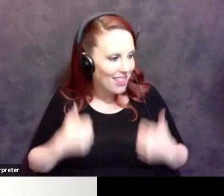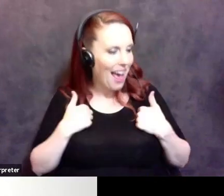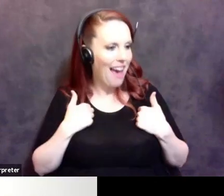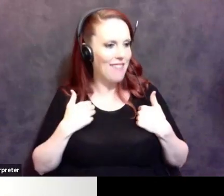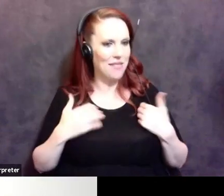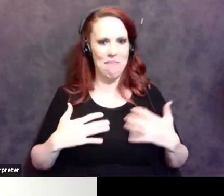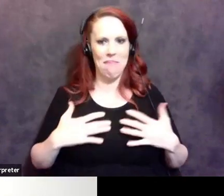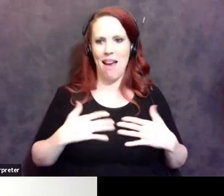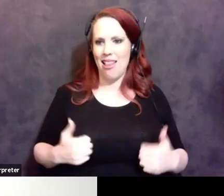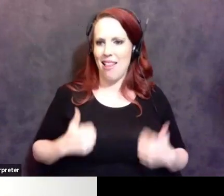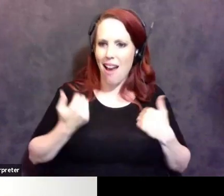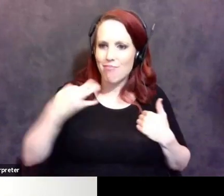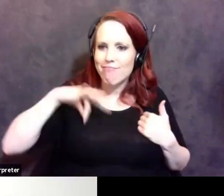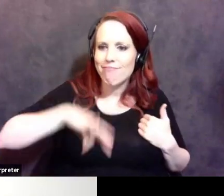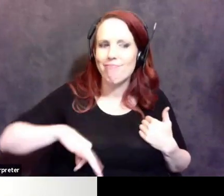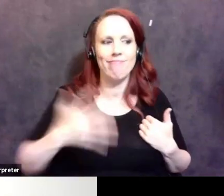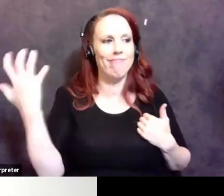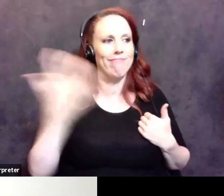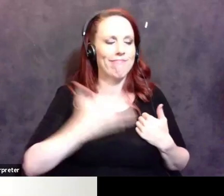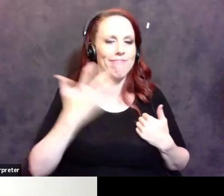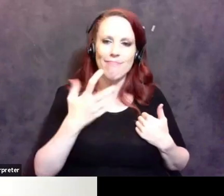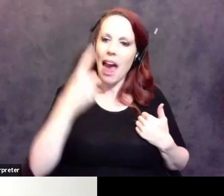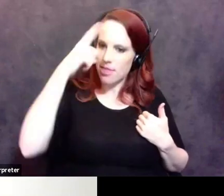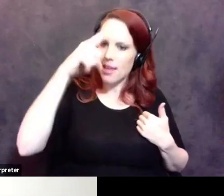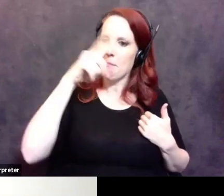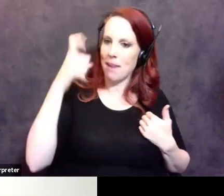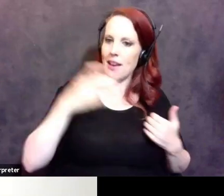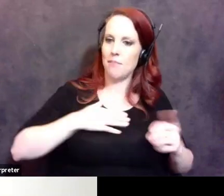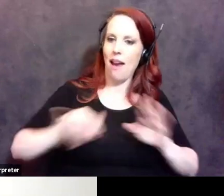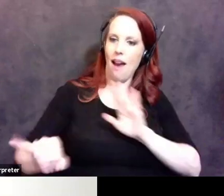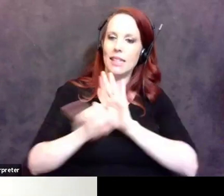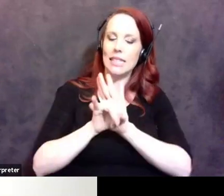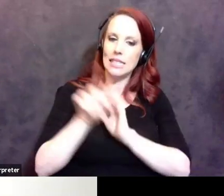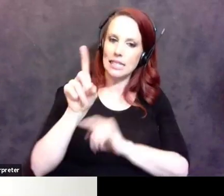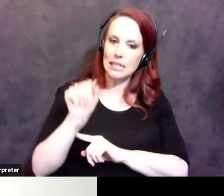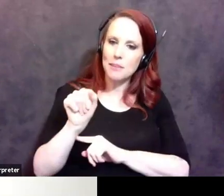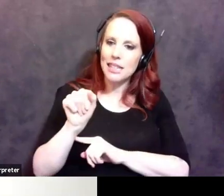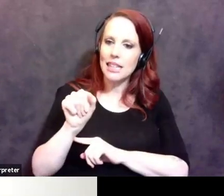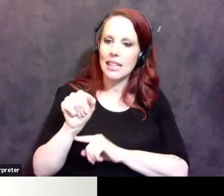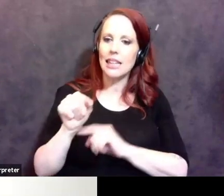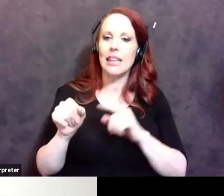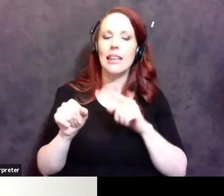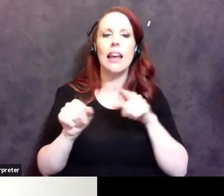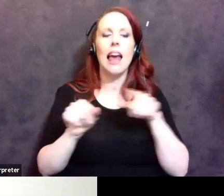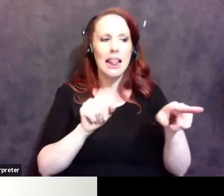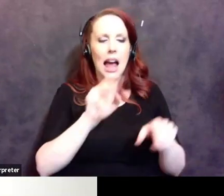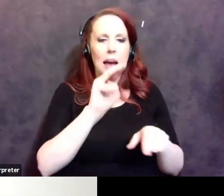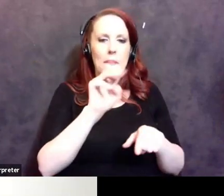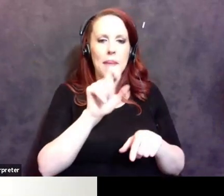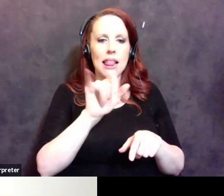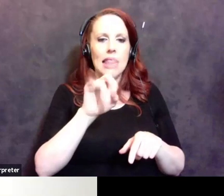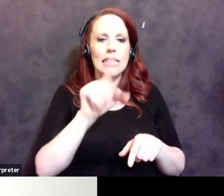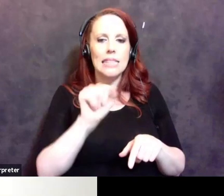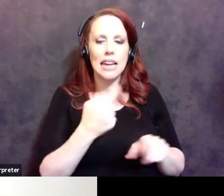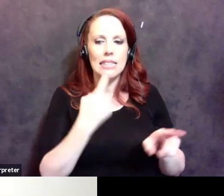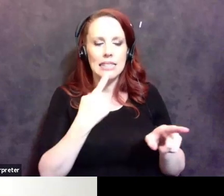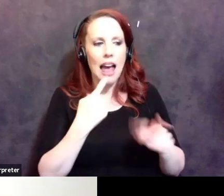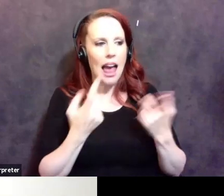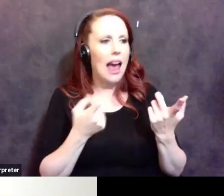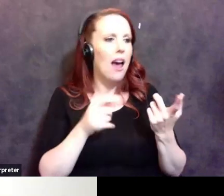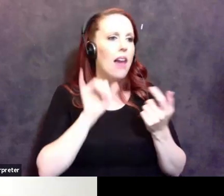that is because of my disability identity. When we say this person did XYZ despite their